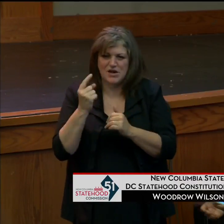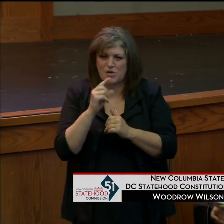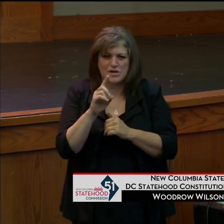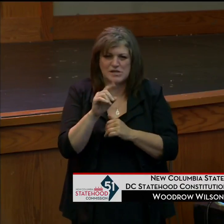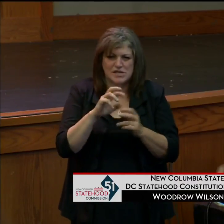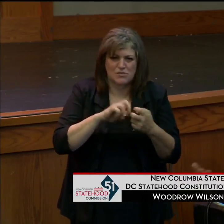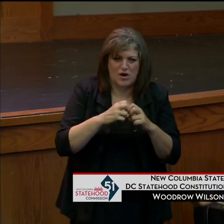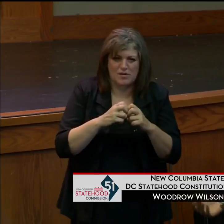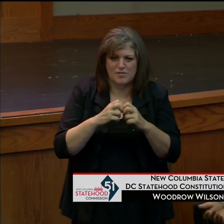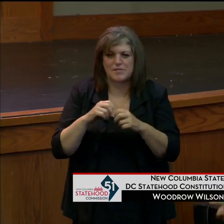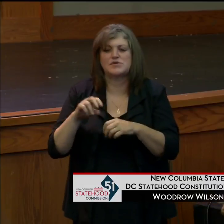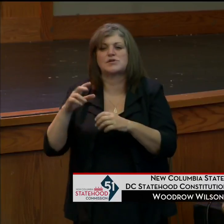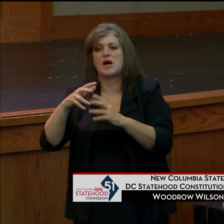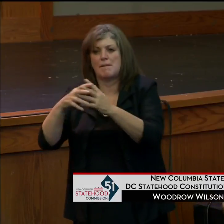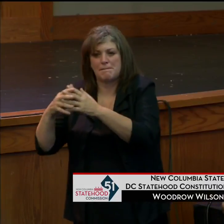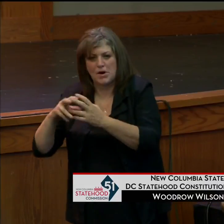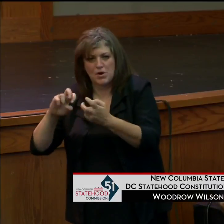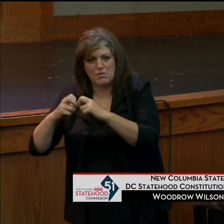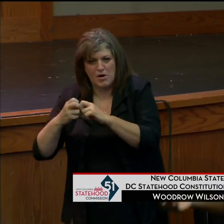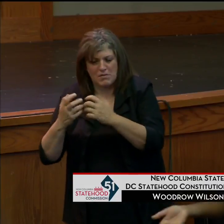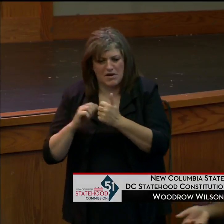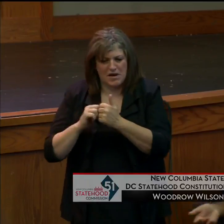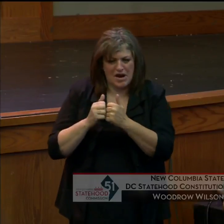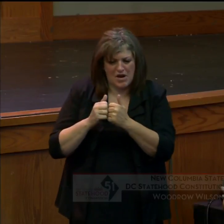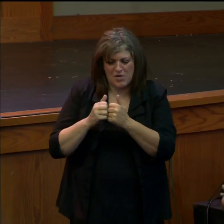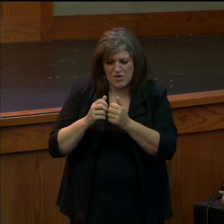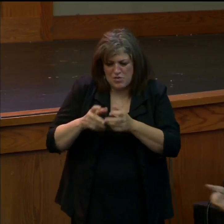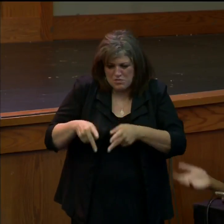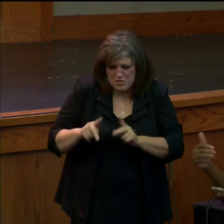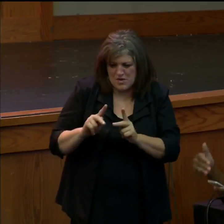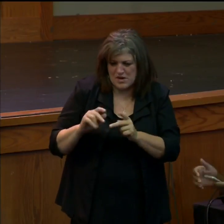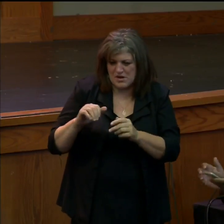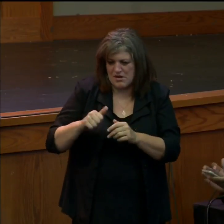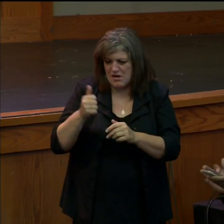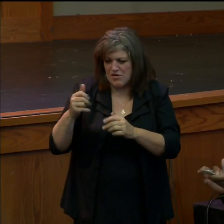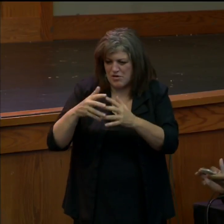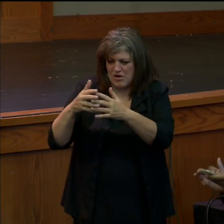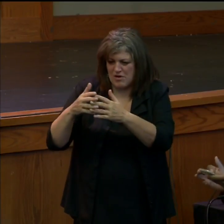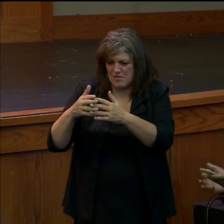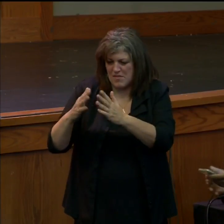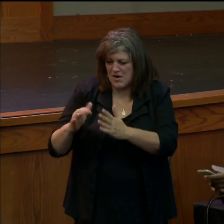IT'S AN AMERICAN PROBLEM. HOW ARE WE LETTING OUR FELLOW AMERICANS GO UNDER THIS INJUSTICE?